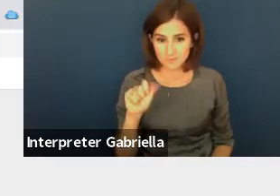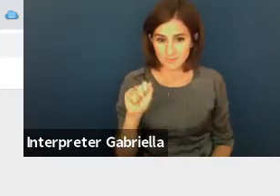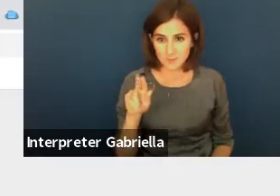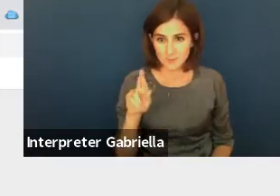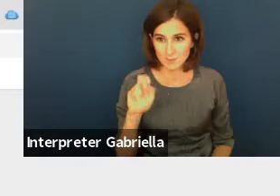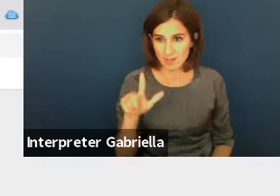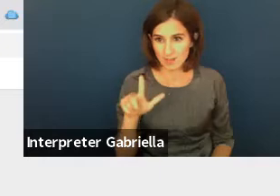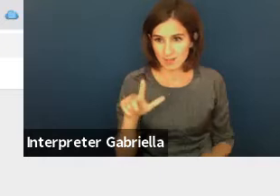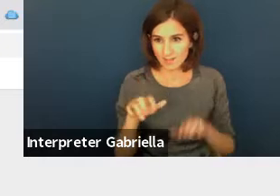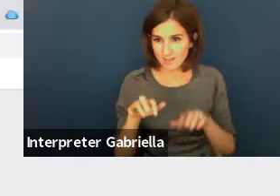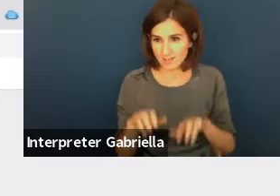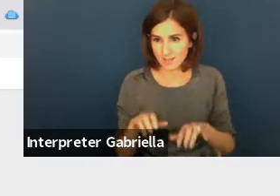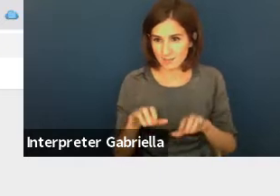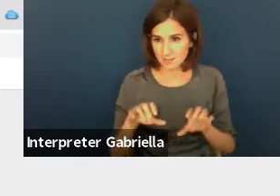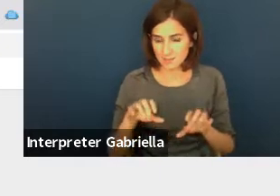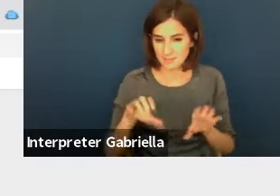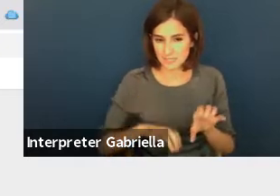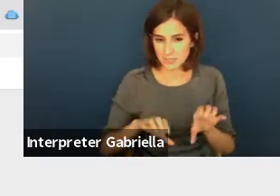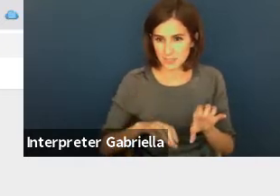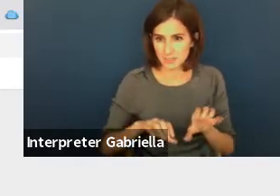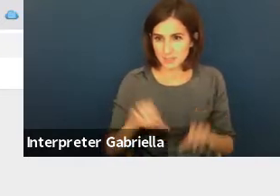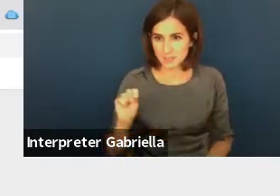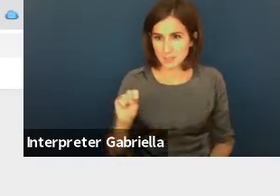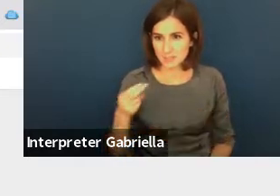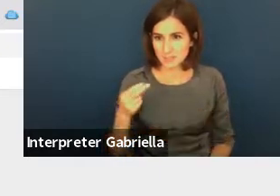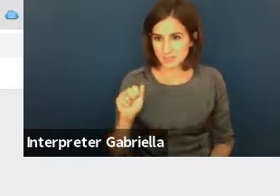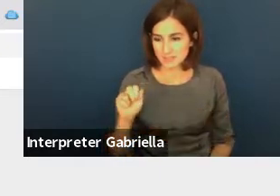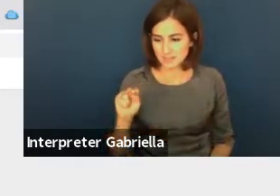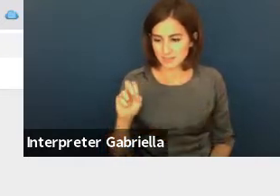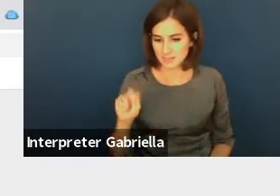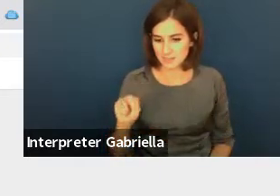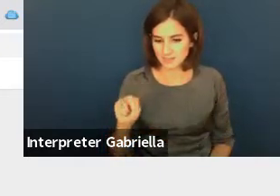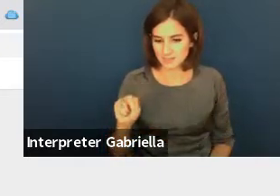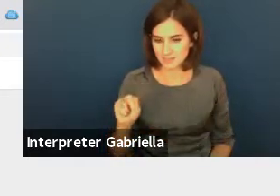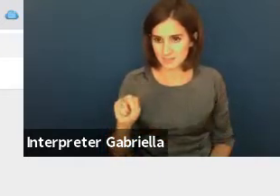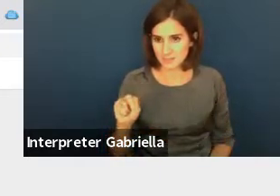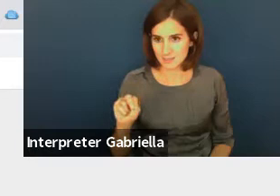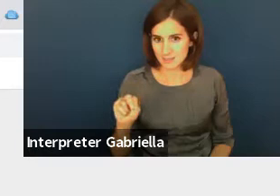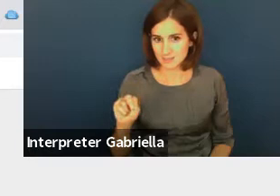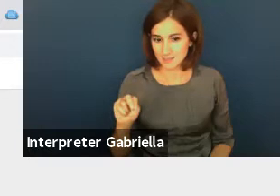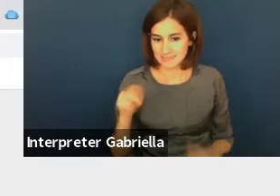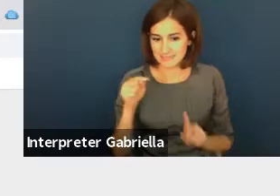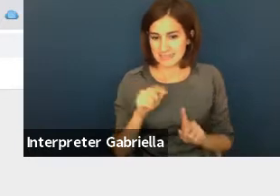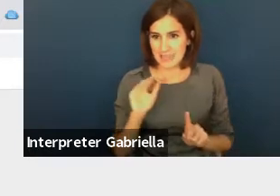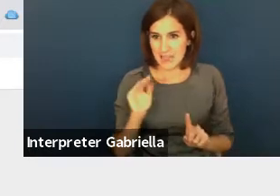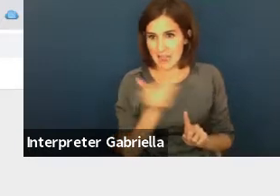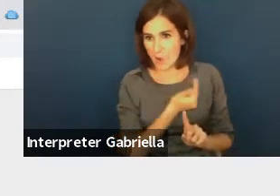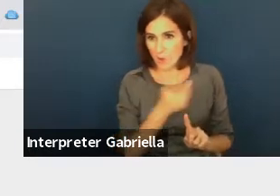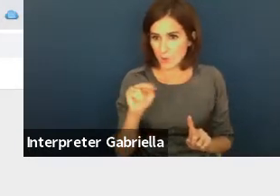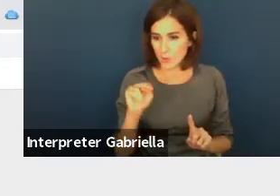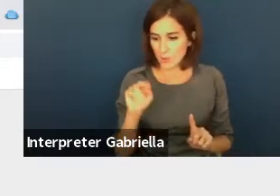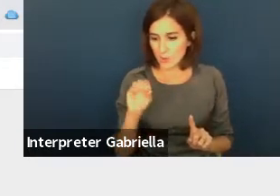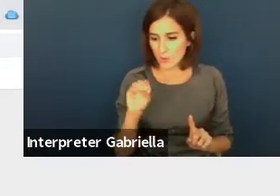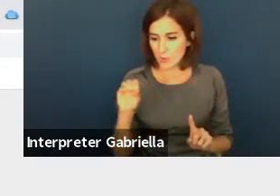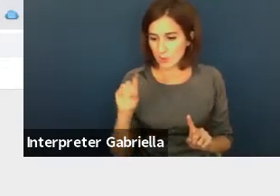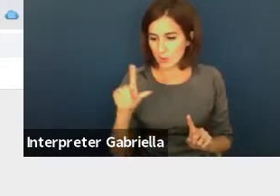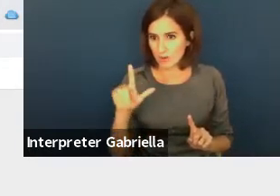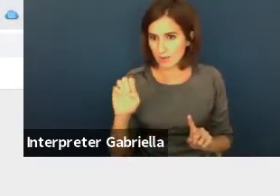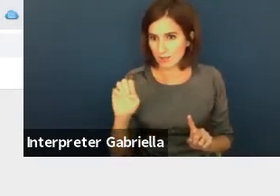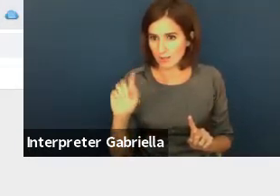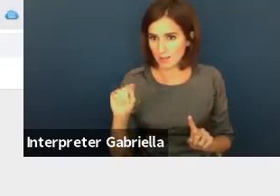Linda Kobashigawa: Chat Shannon is our tools for she has extensive knowledge of a little